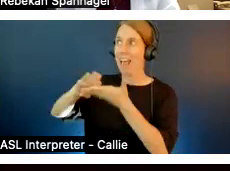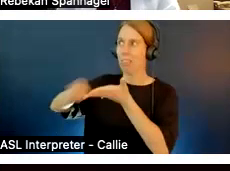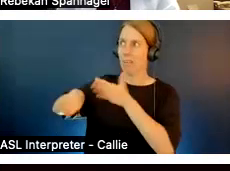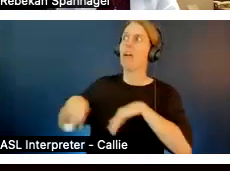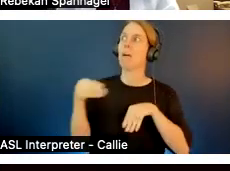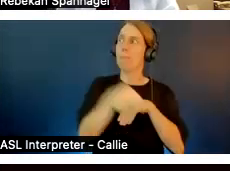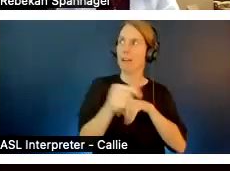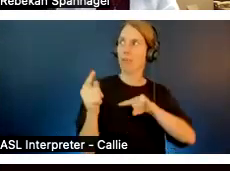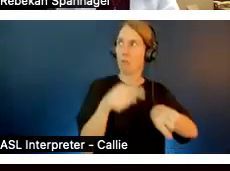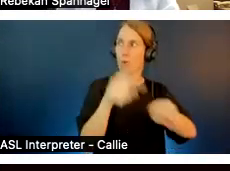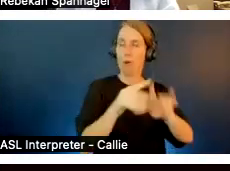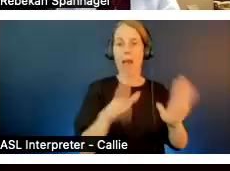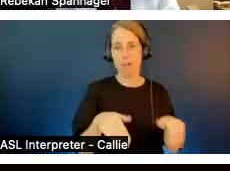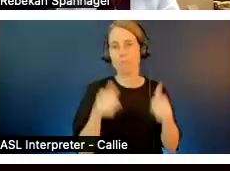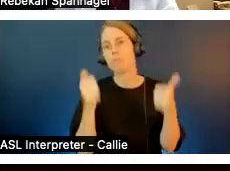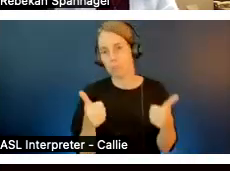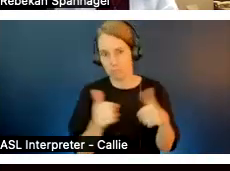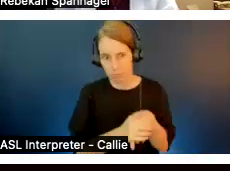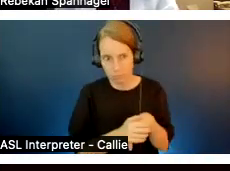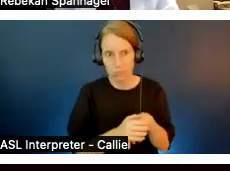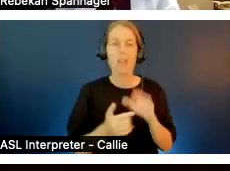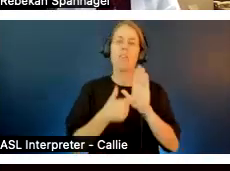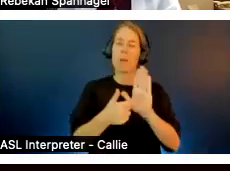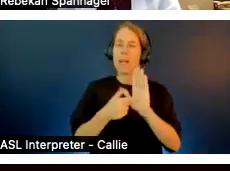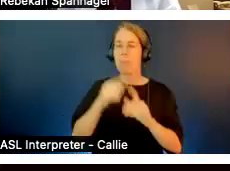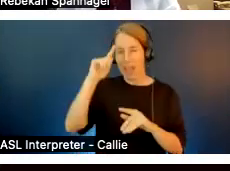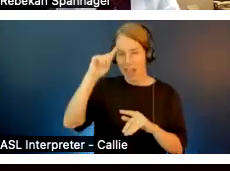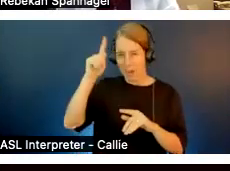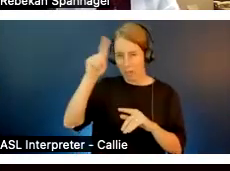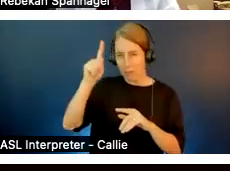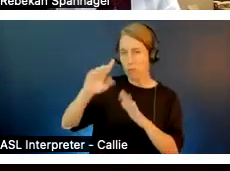the intellectual disability and related disabilities waiver the community supports waiver